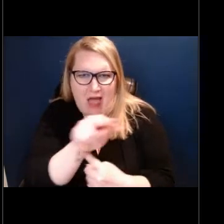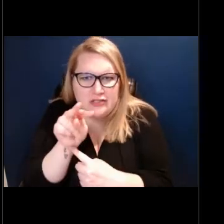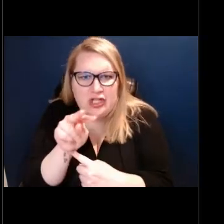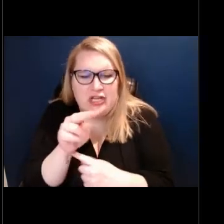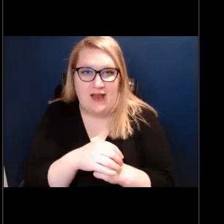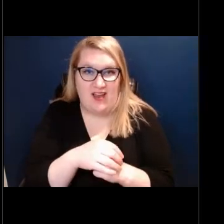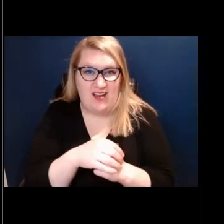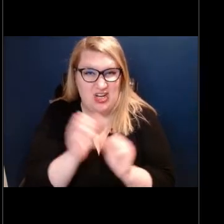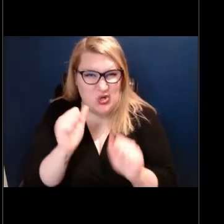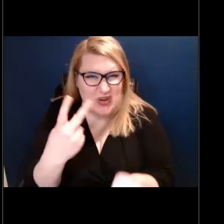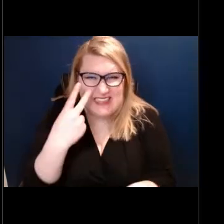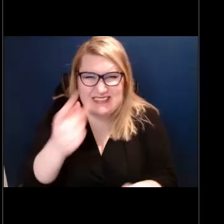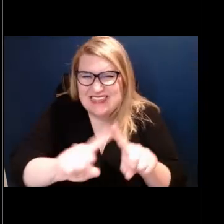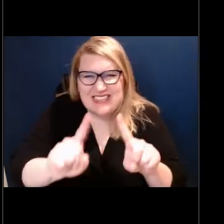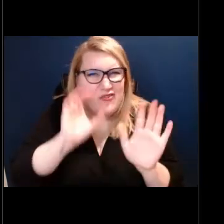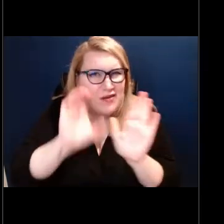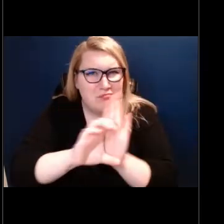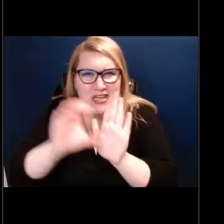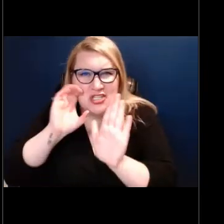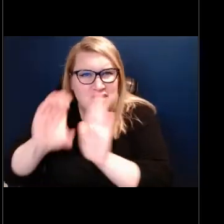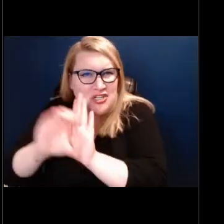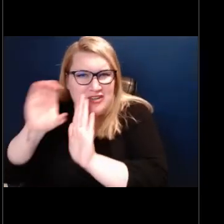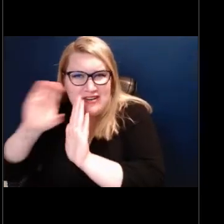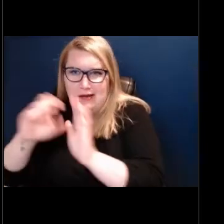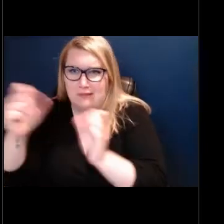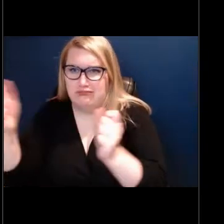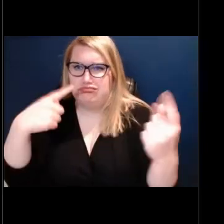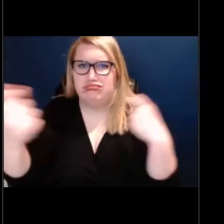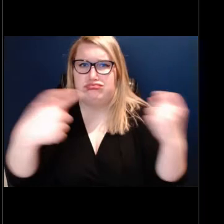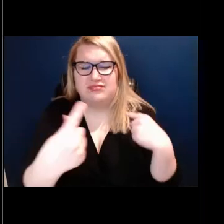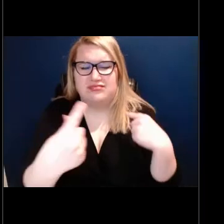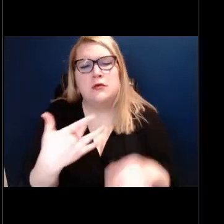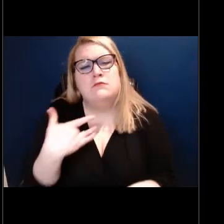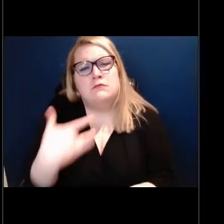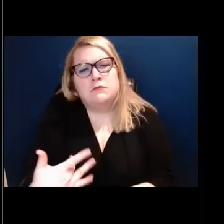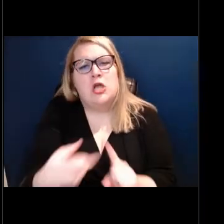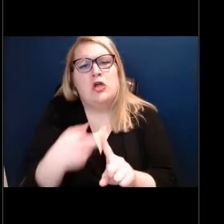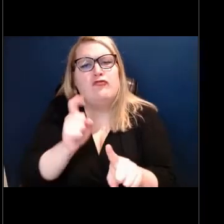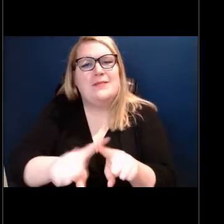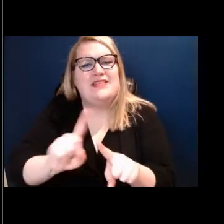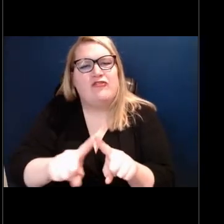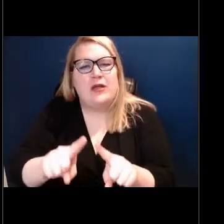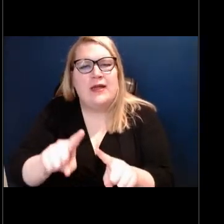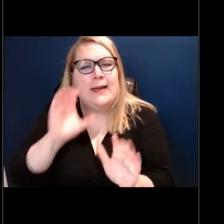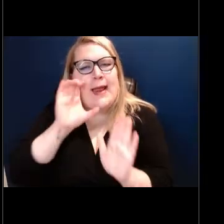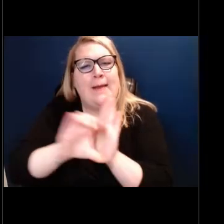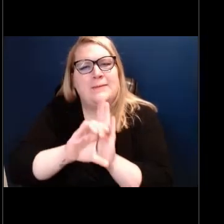all kinds of different images coming from the satellites. And they're usually from different image channels that the satellite can see.